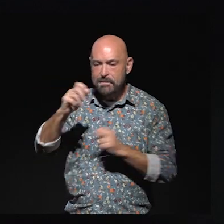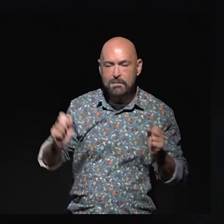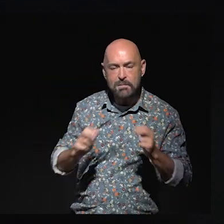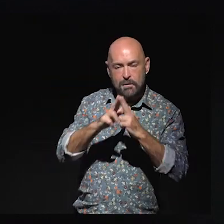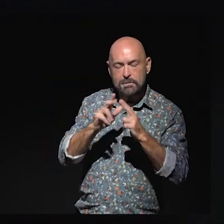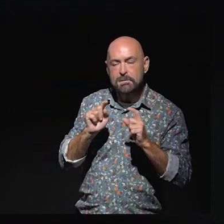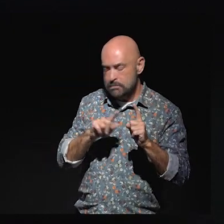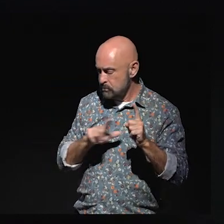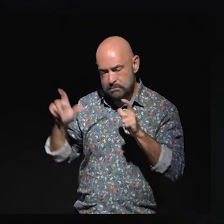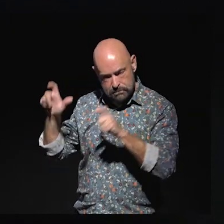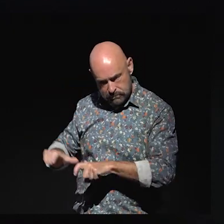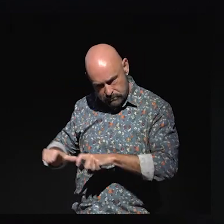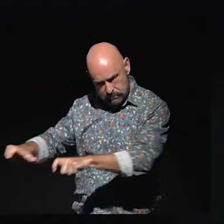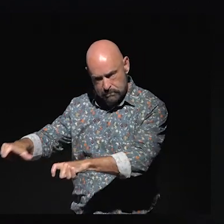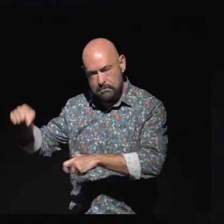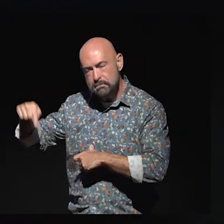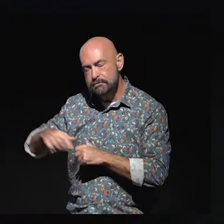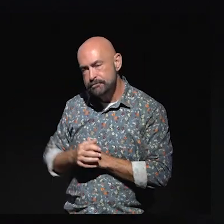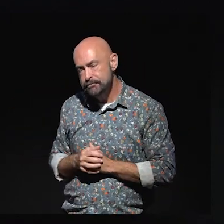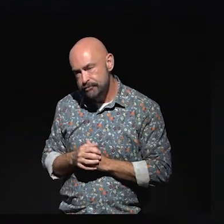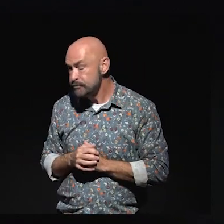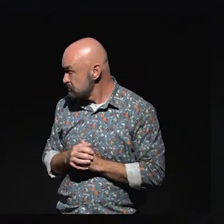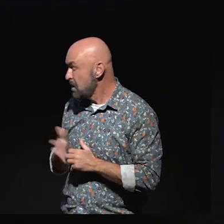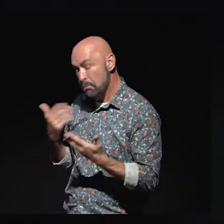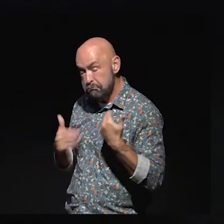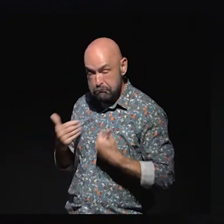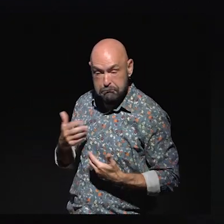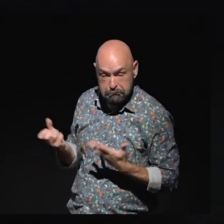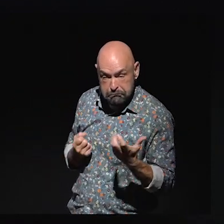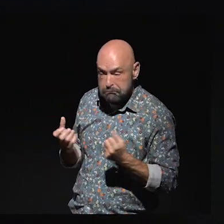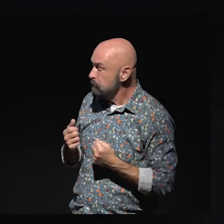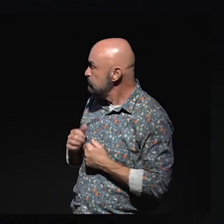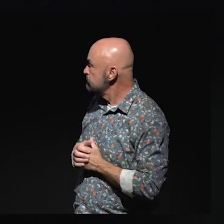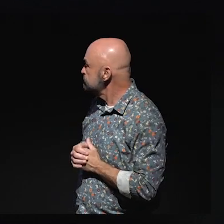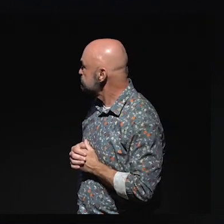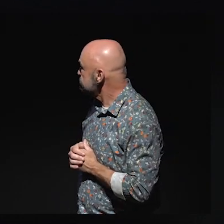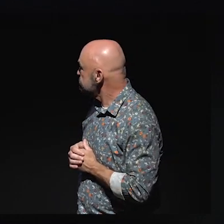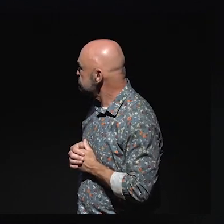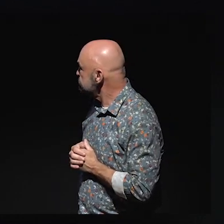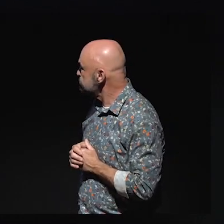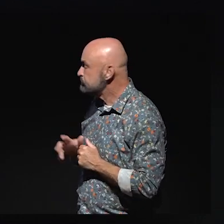But he remains, and he makes a very good living, thank you, off of the tourists,